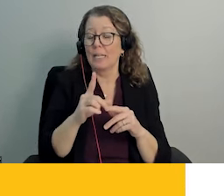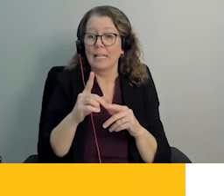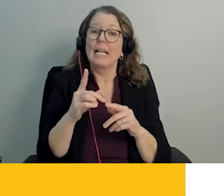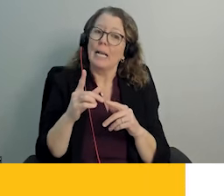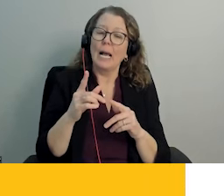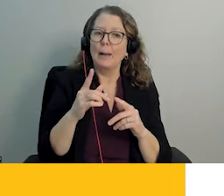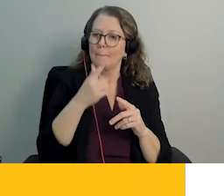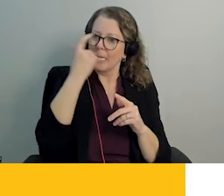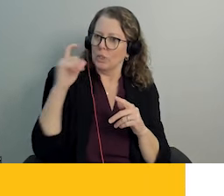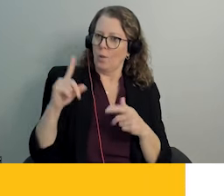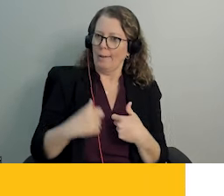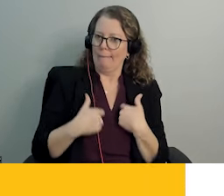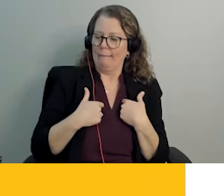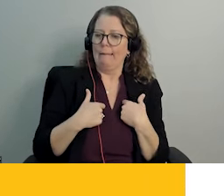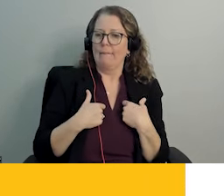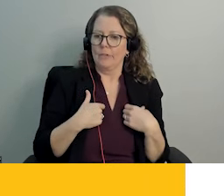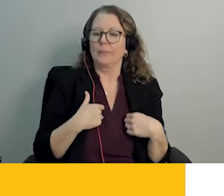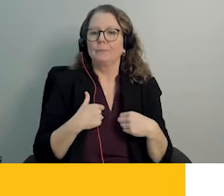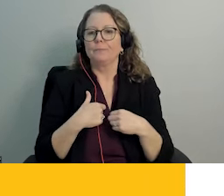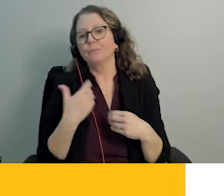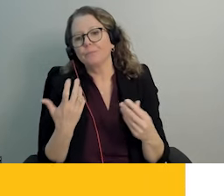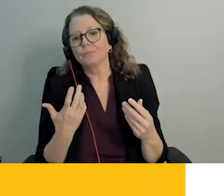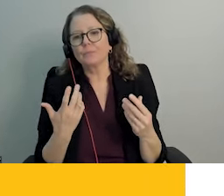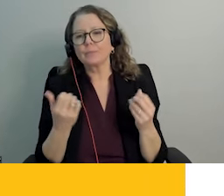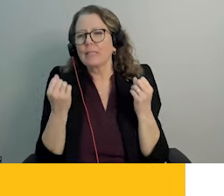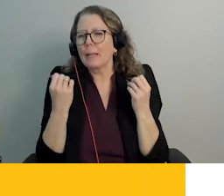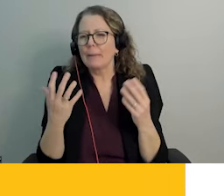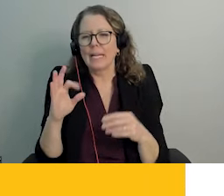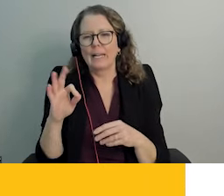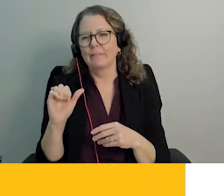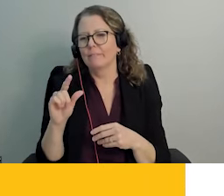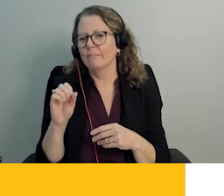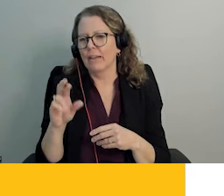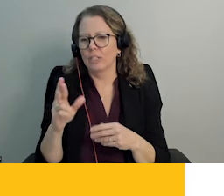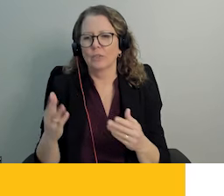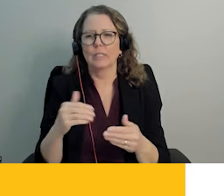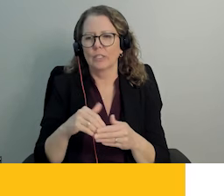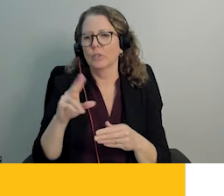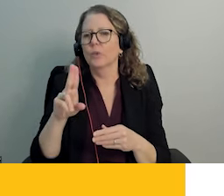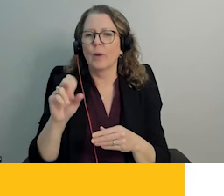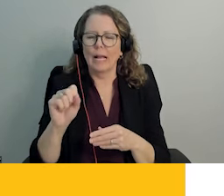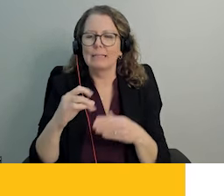But I'd say there's a lot of factors in the US that lead to disabling environments,